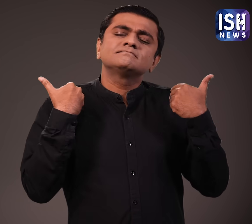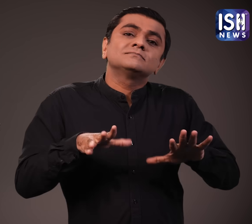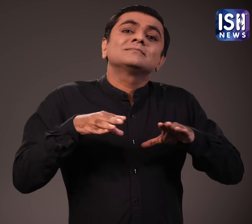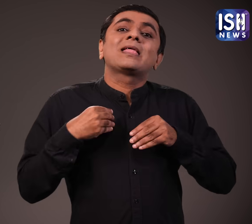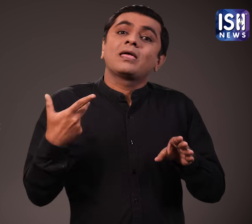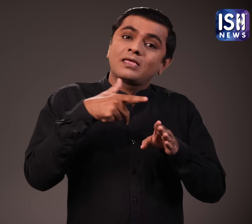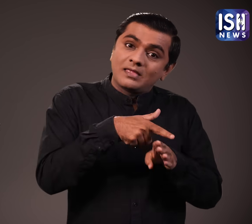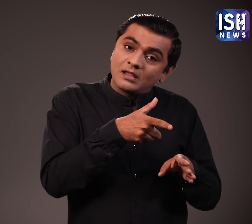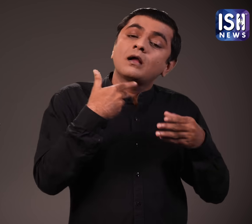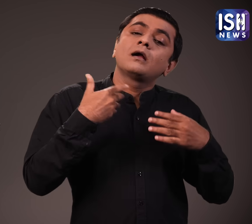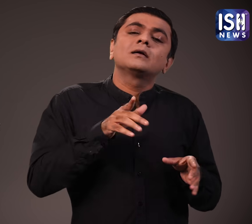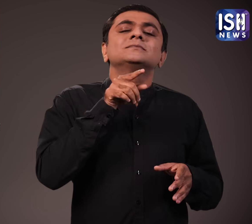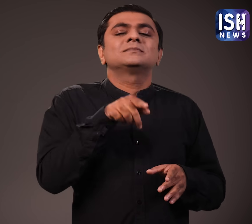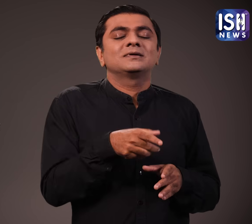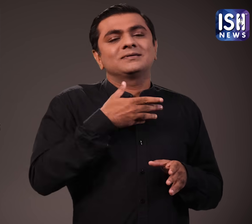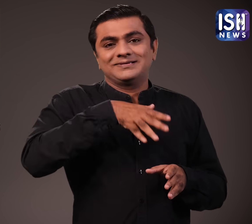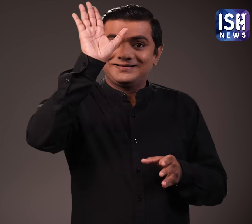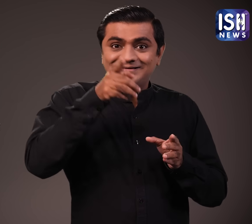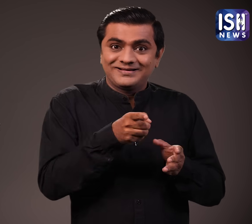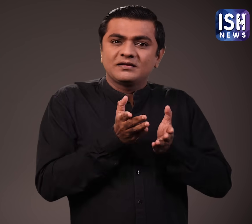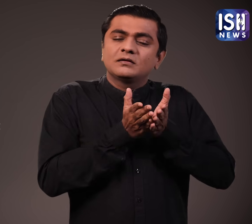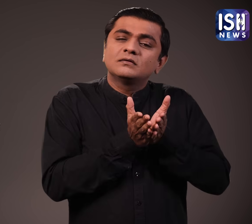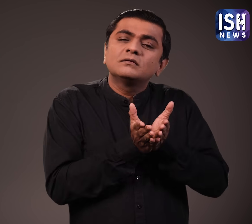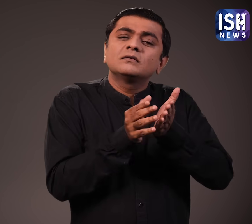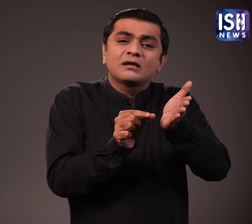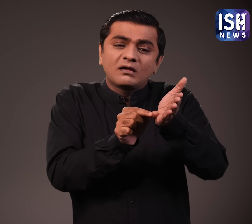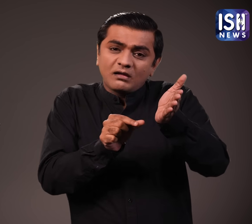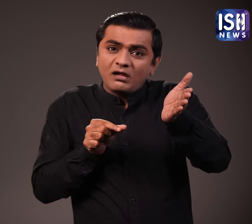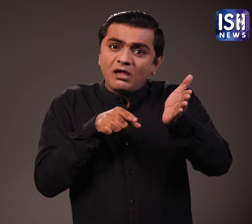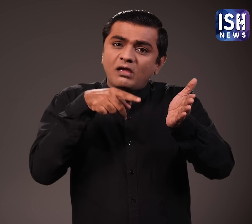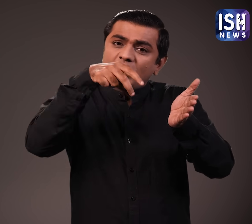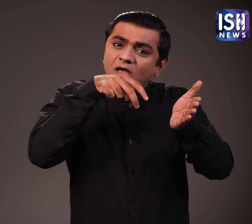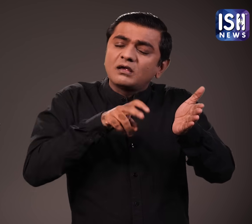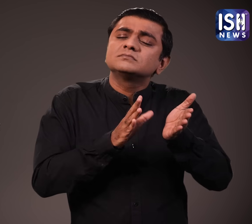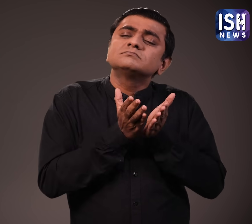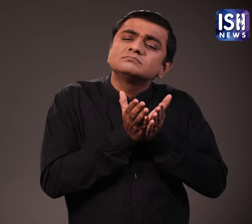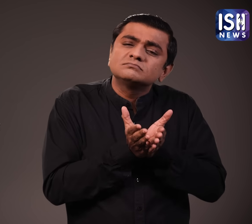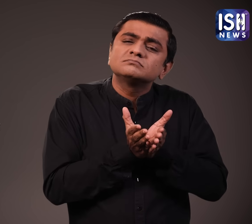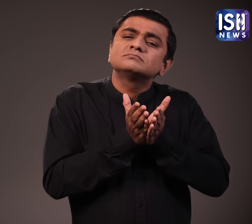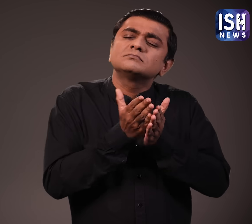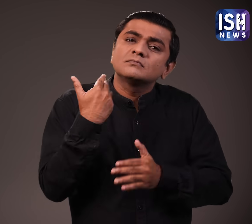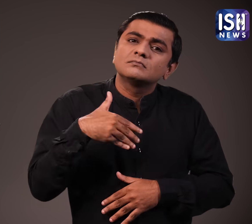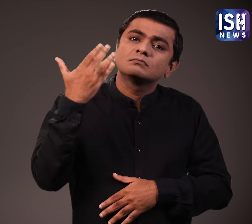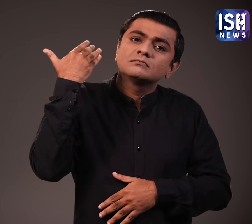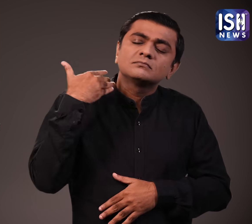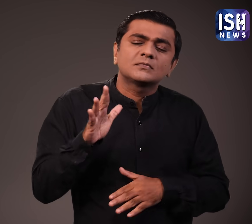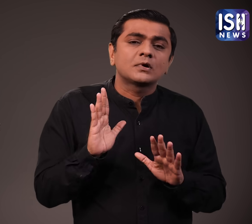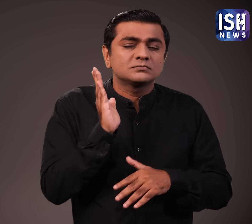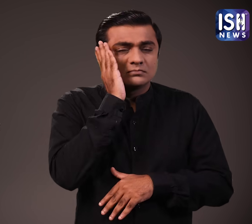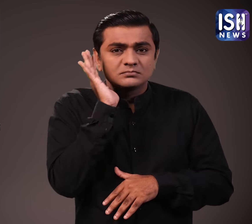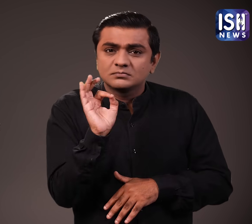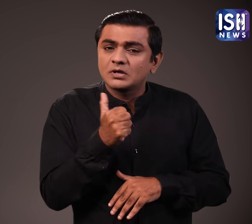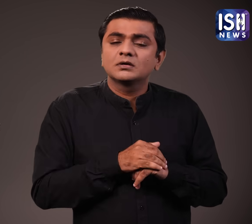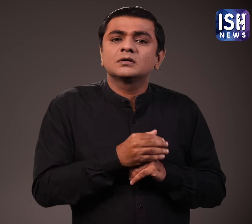Still Friday decided to get on board. Conditions were severe and sleep was rare.